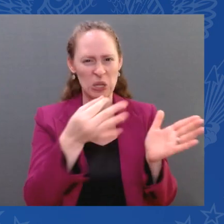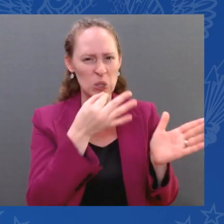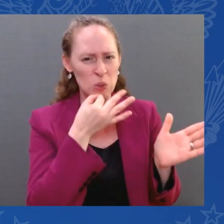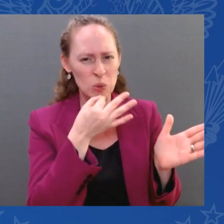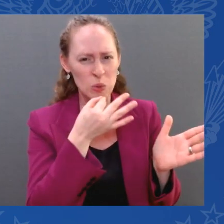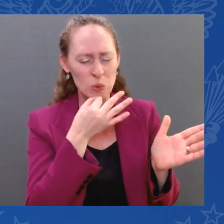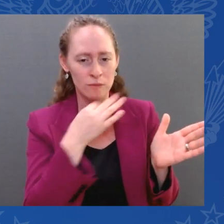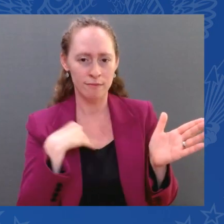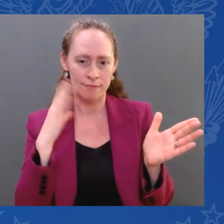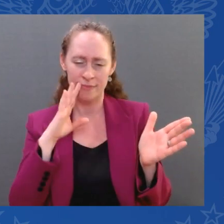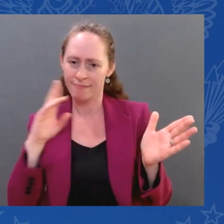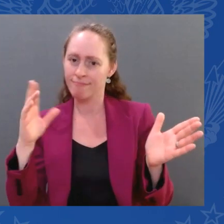I have ever known.